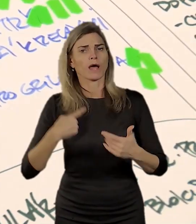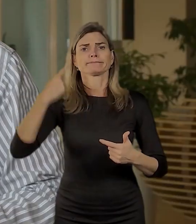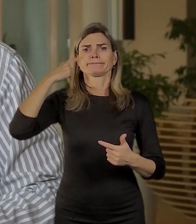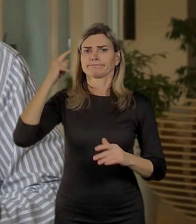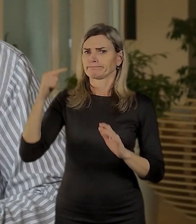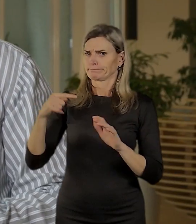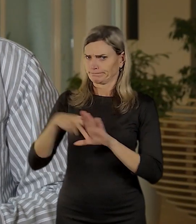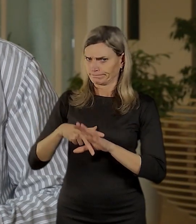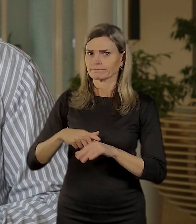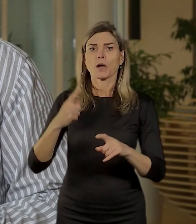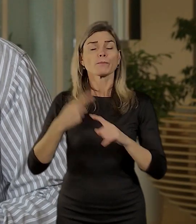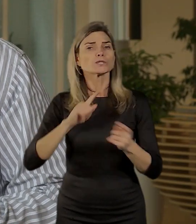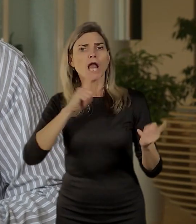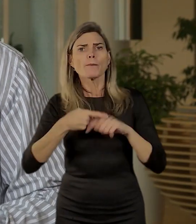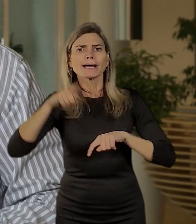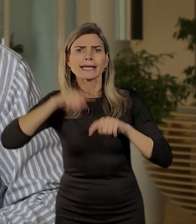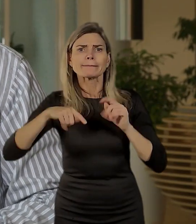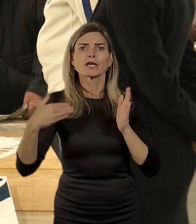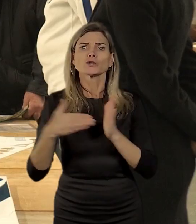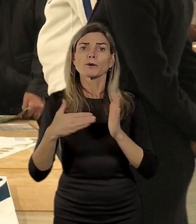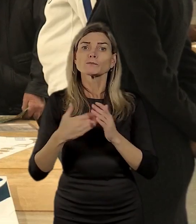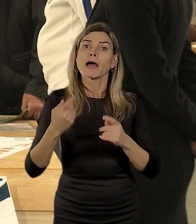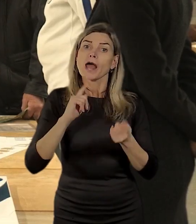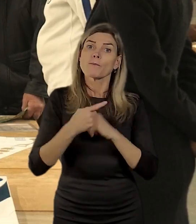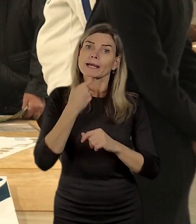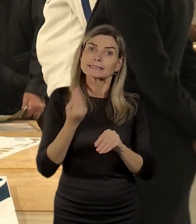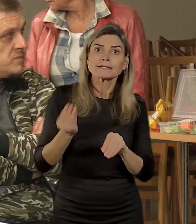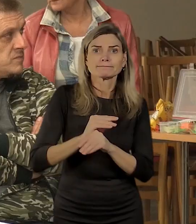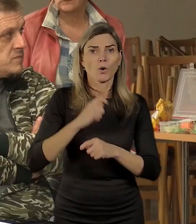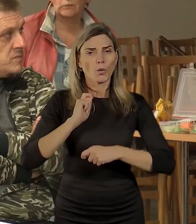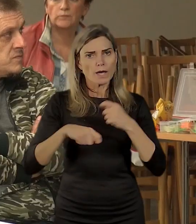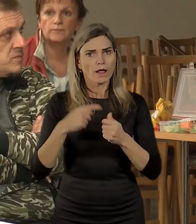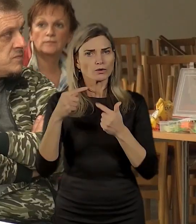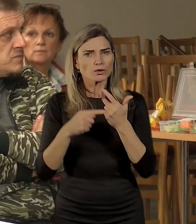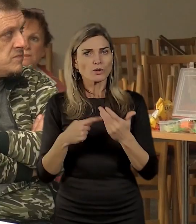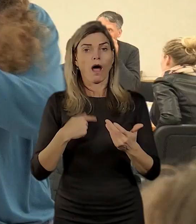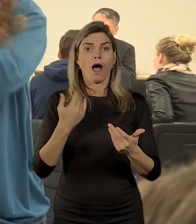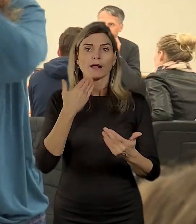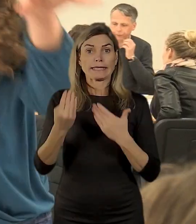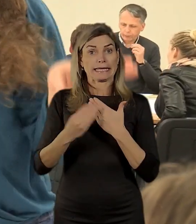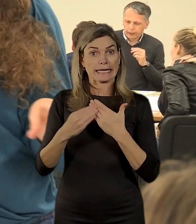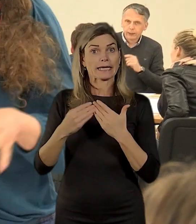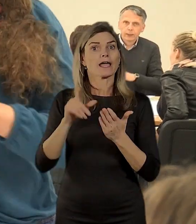distance or would not be there at all. The suggestions that came from public participation were incorporated into the assignment